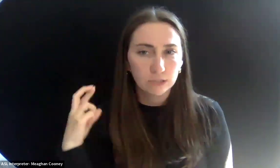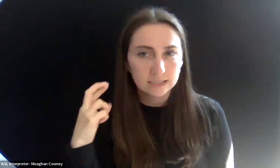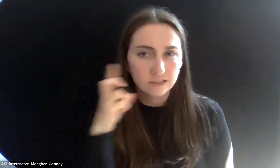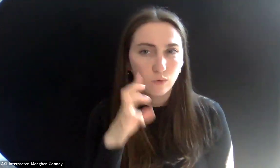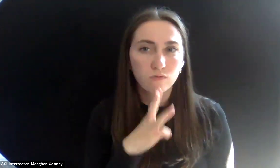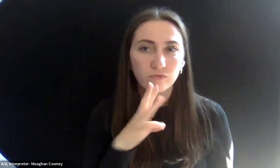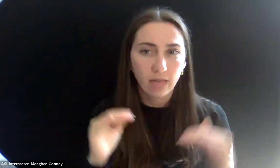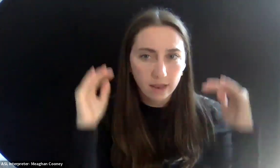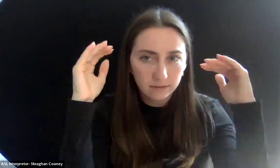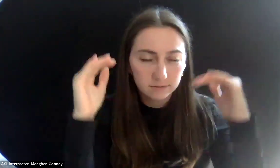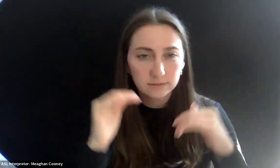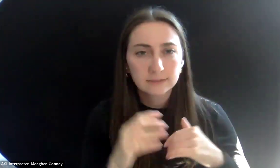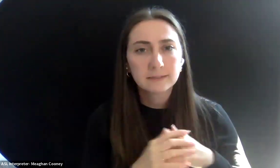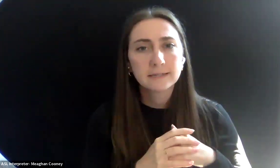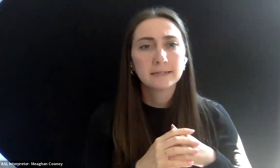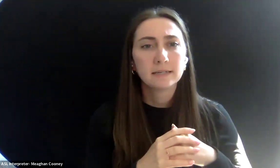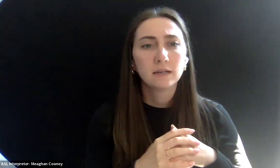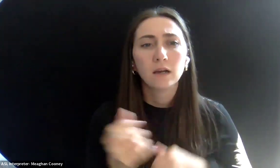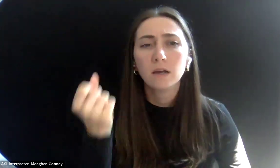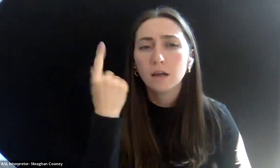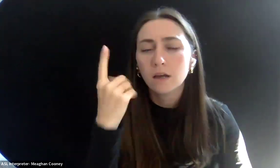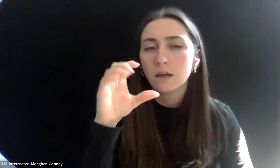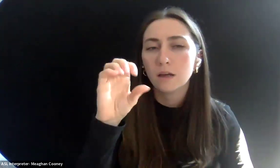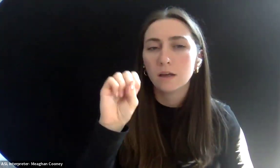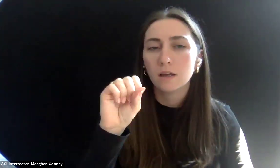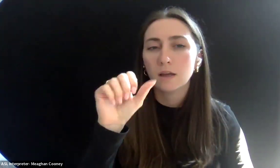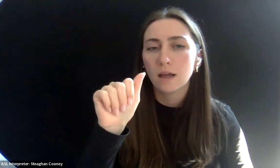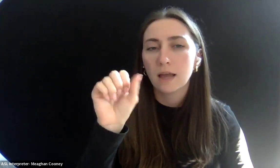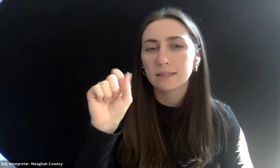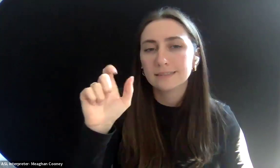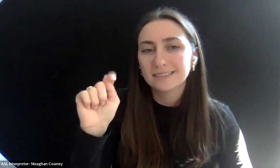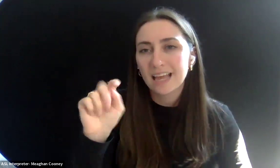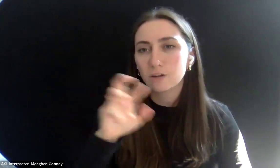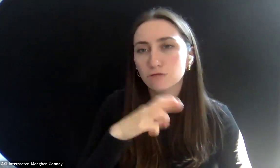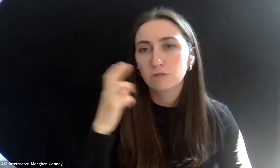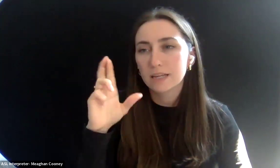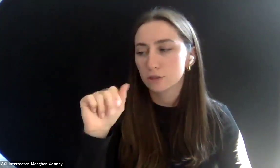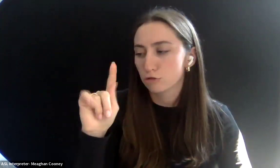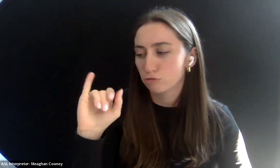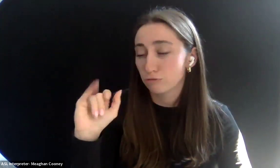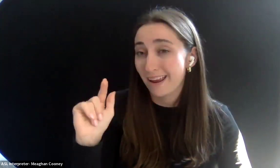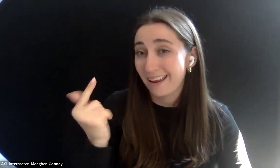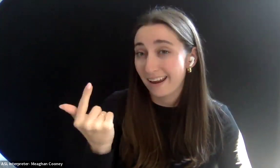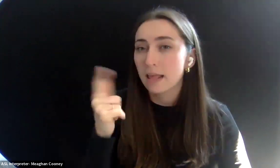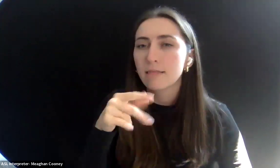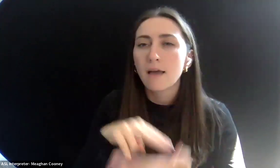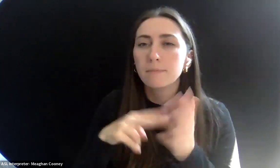risks, the so-called asset risk ratings. These are ratings that tie to the specific asset like a